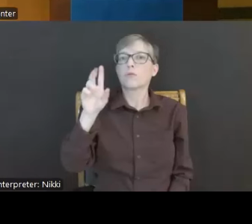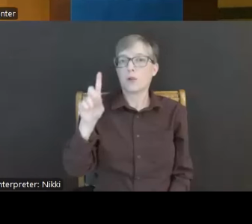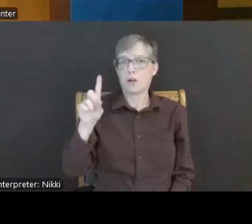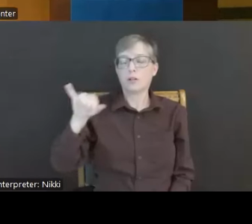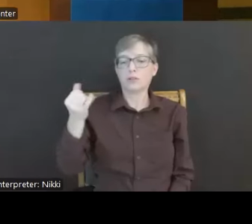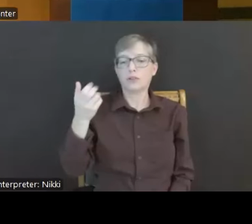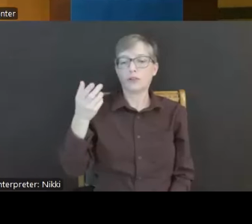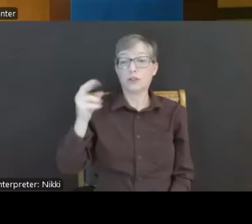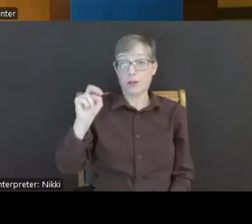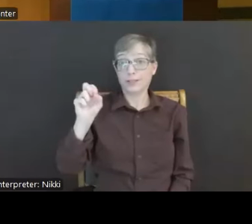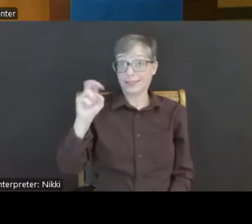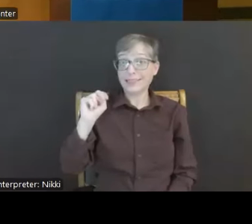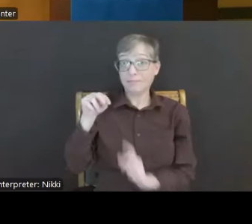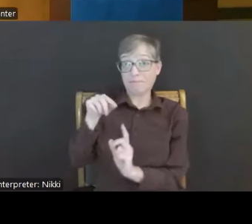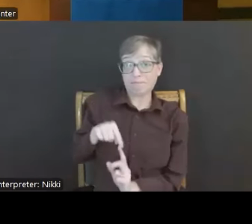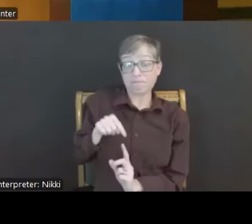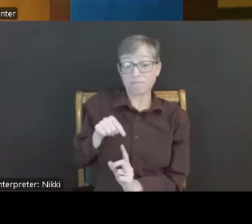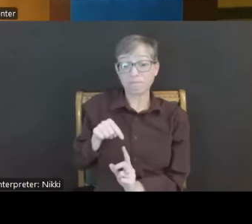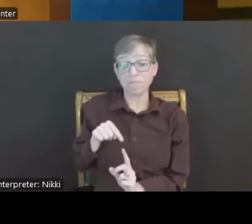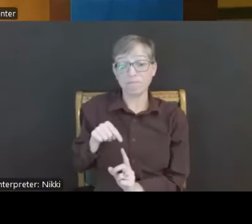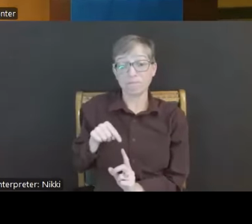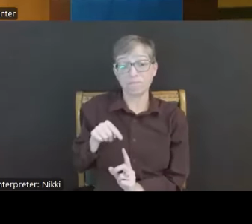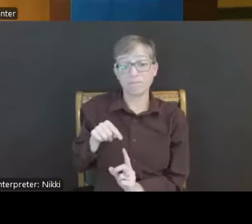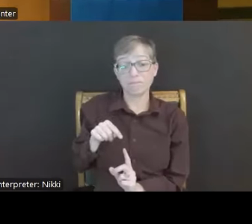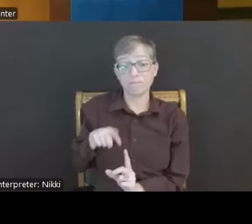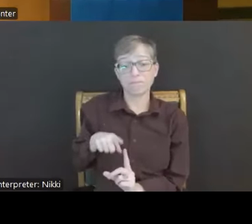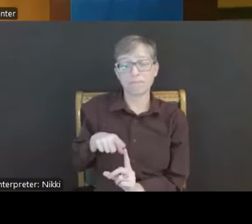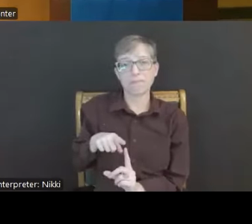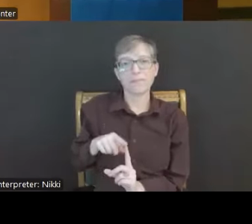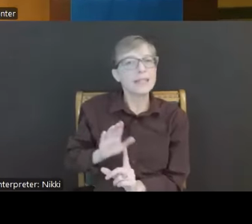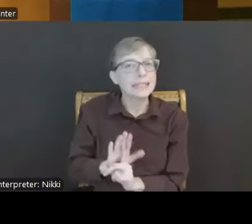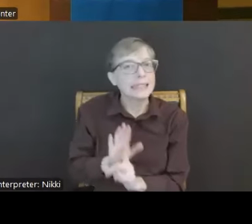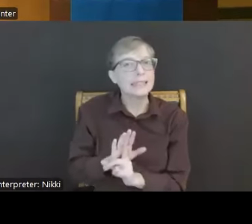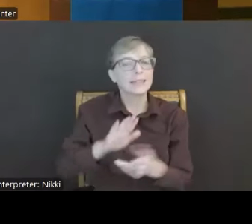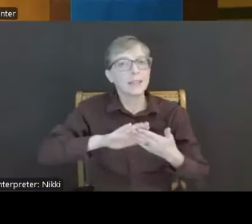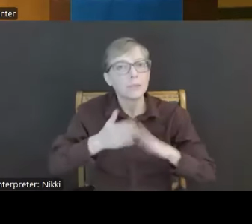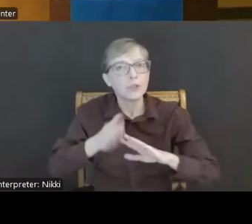really we felt that all his community work was so important we wanted to kind of label it